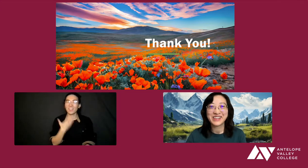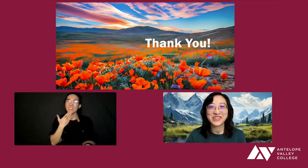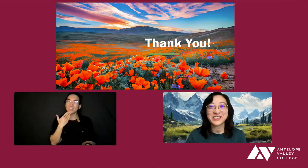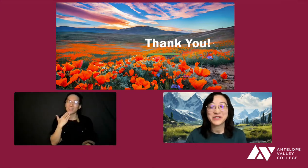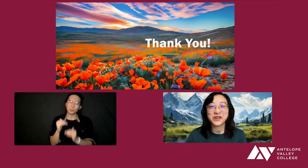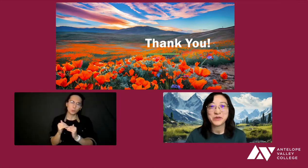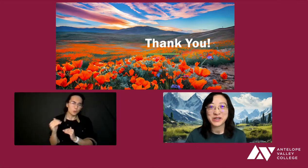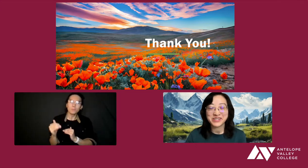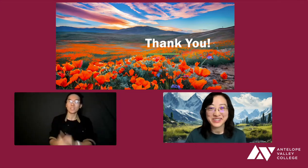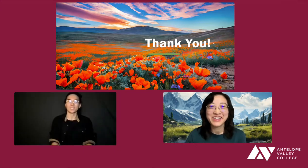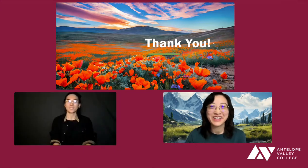Thank you, everybody.